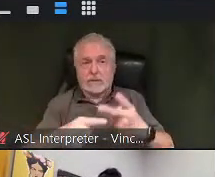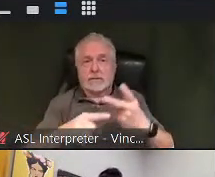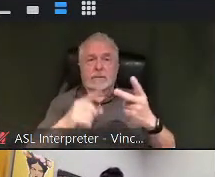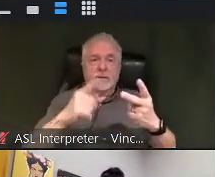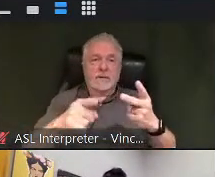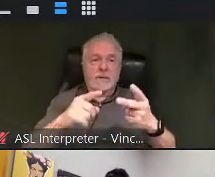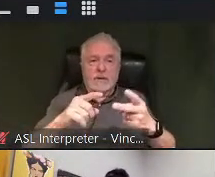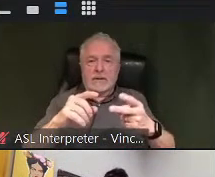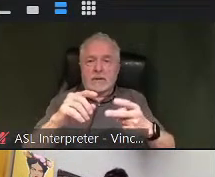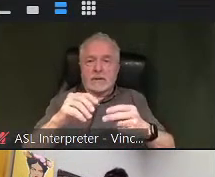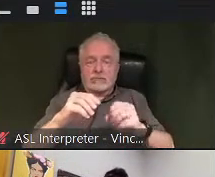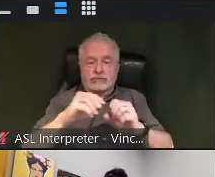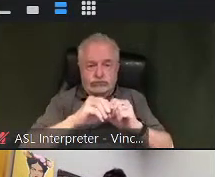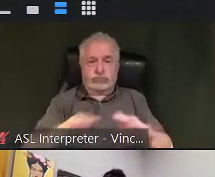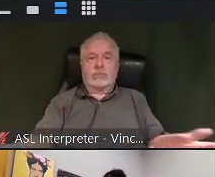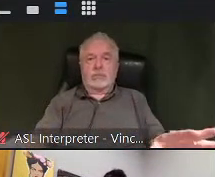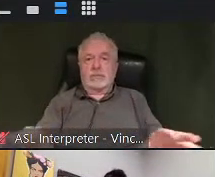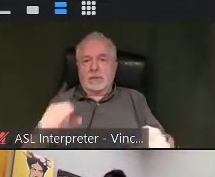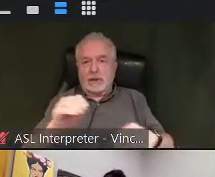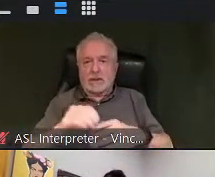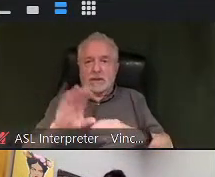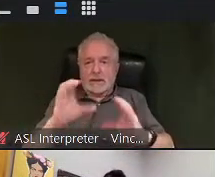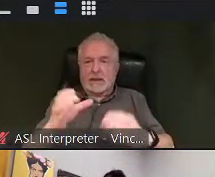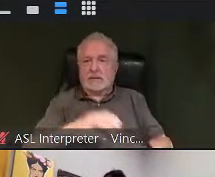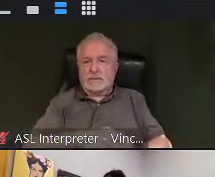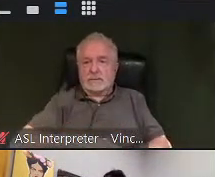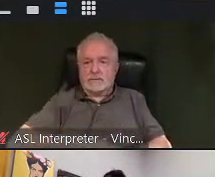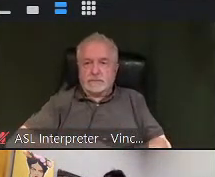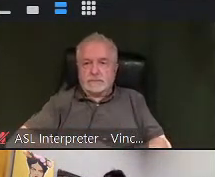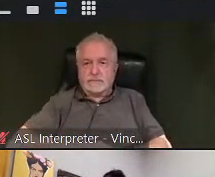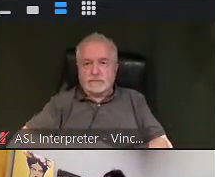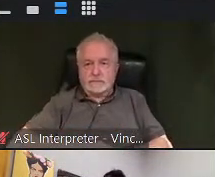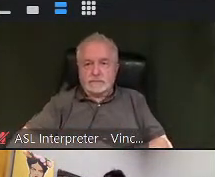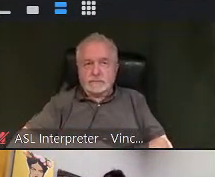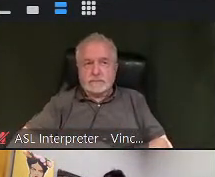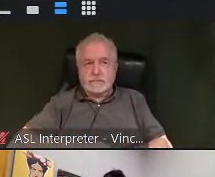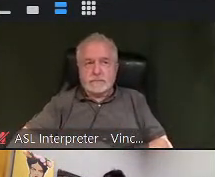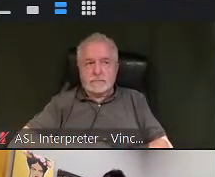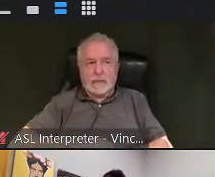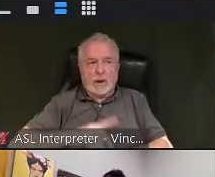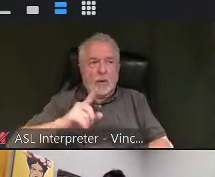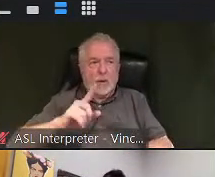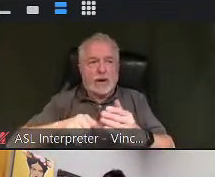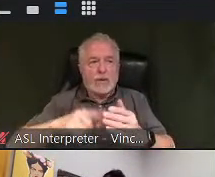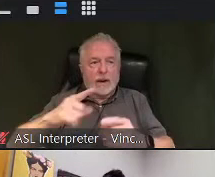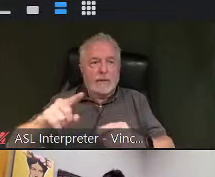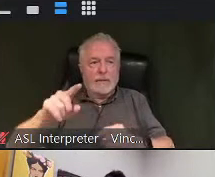there's an outbreak in the class of what what's going to happen,